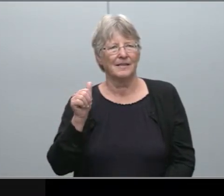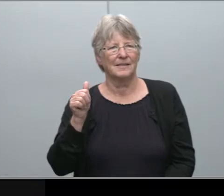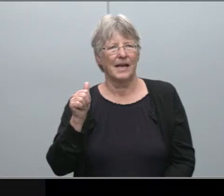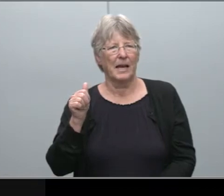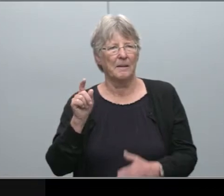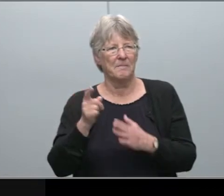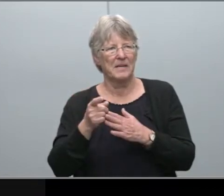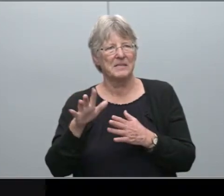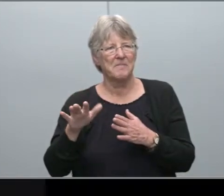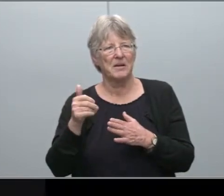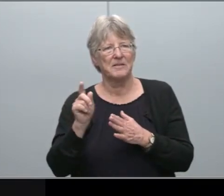Thank you.